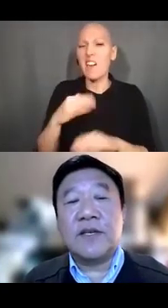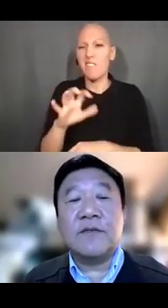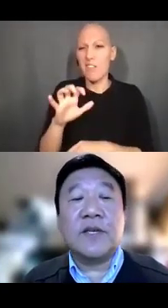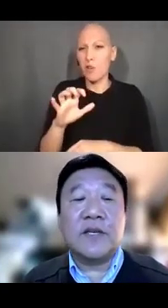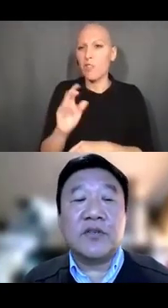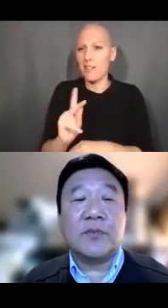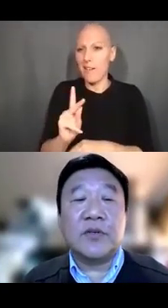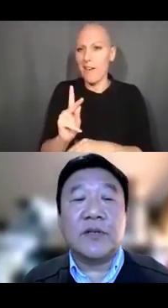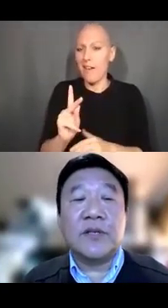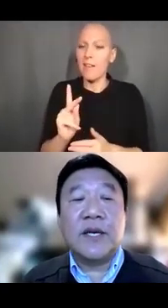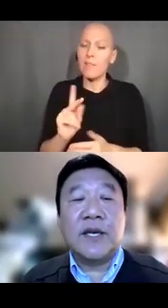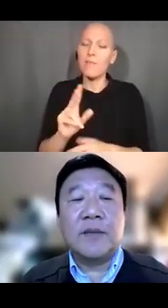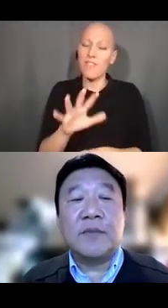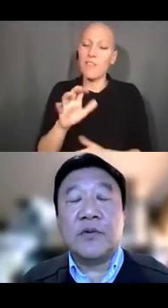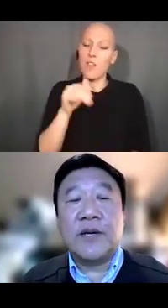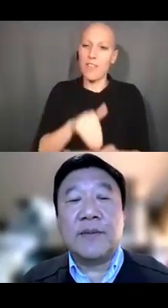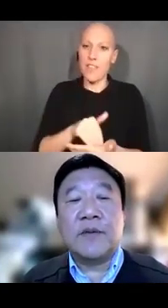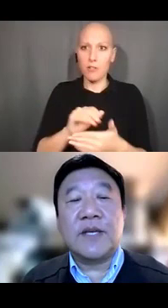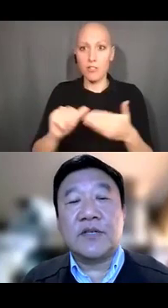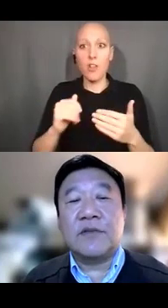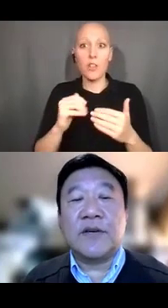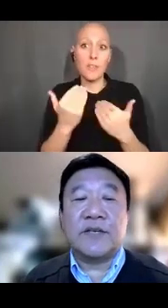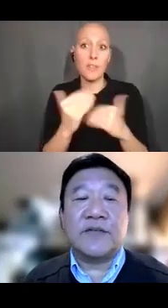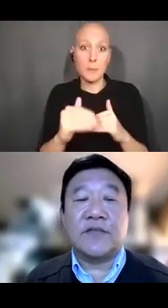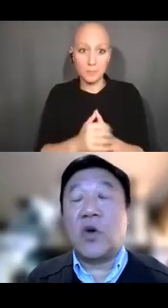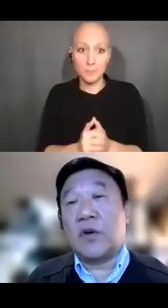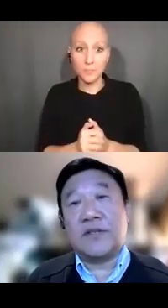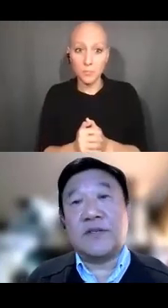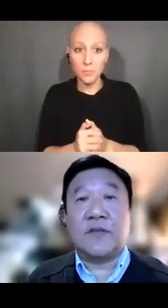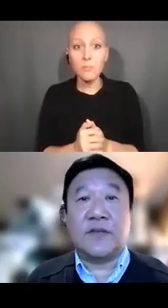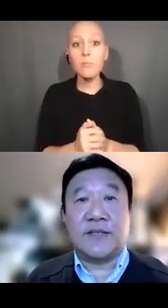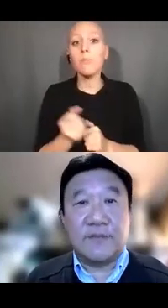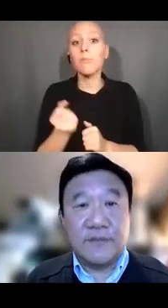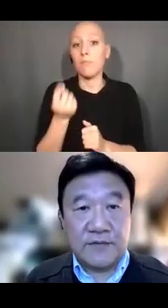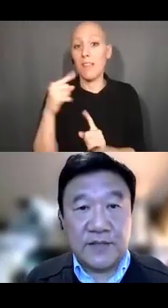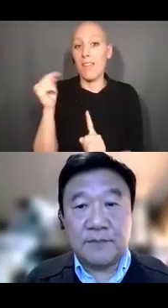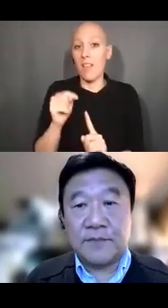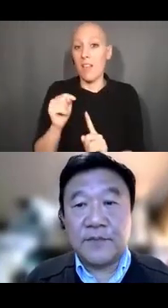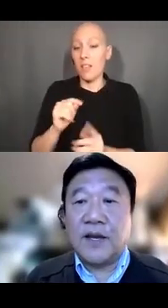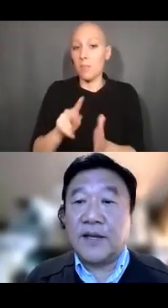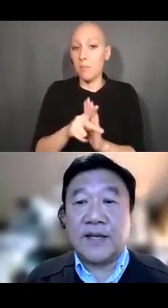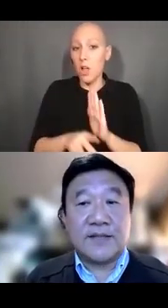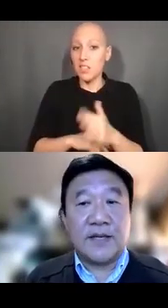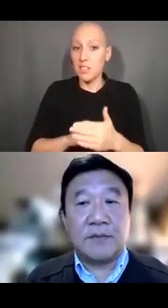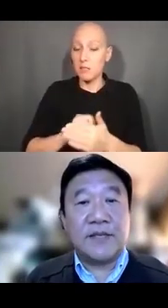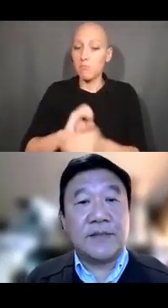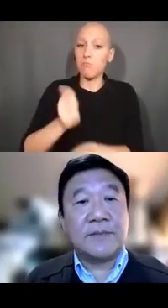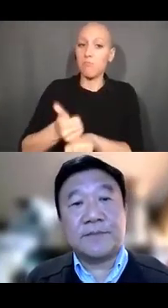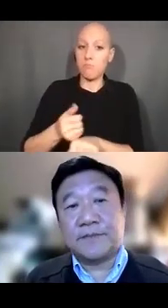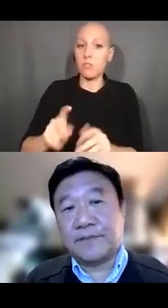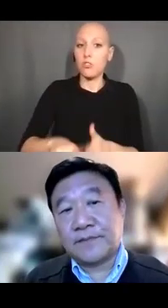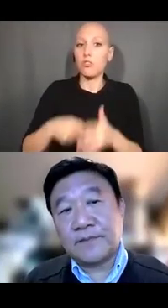And for the Intramural Program, it was actually effective as of August of 2015. Next slide, please.